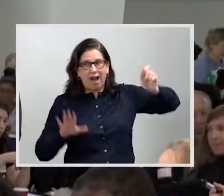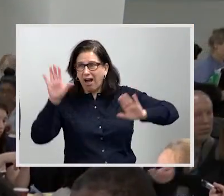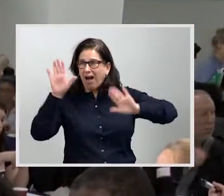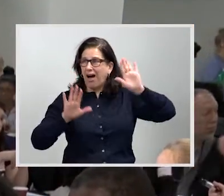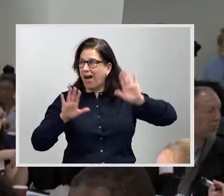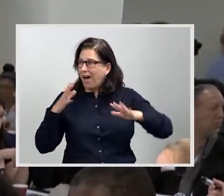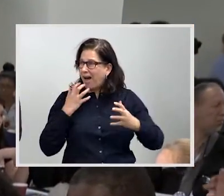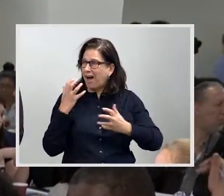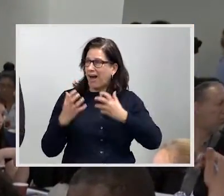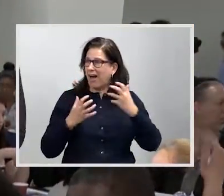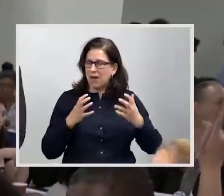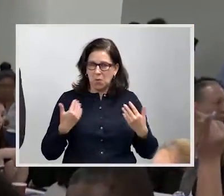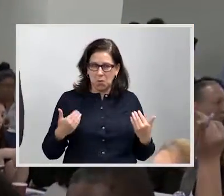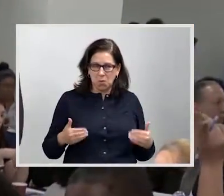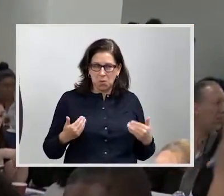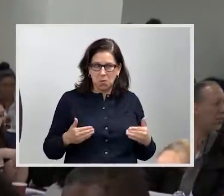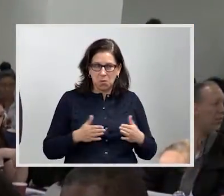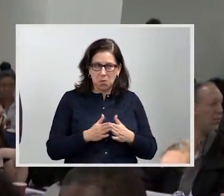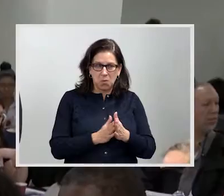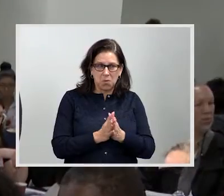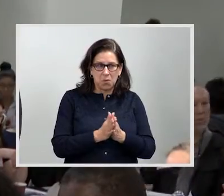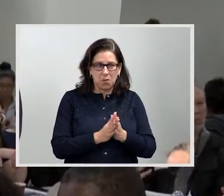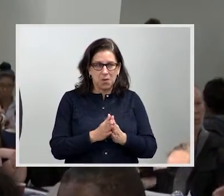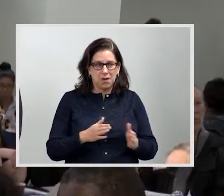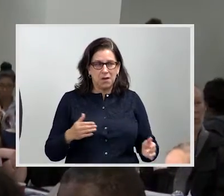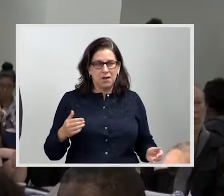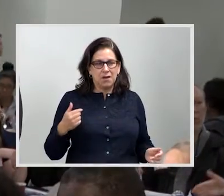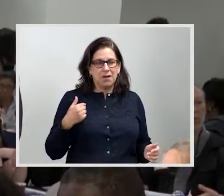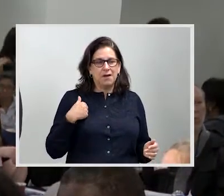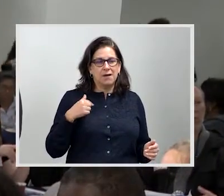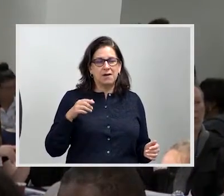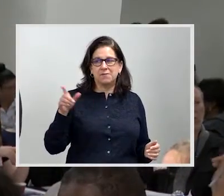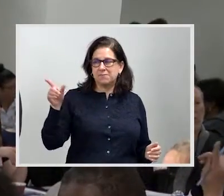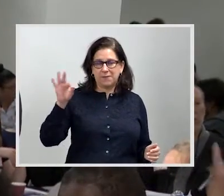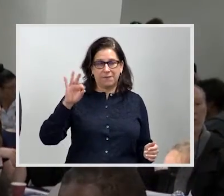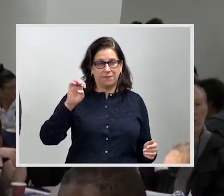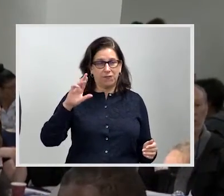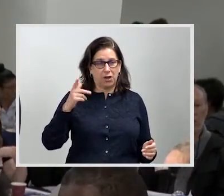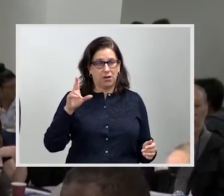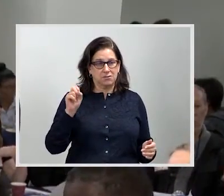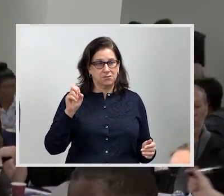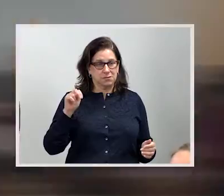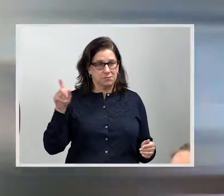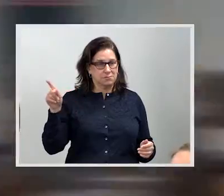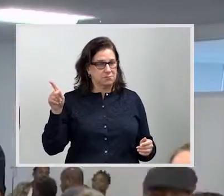DELL ARE HELPING US OUT. LOOKS LIKE WE'RE GOING TO START WITH TABLE NUMBER 16. ALL RIGHT.